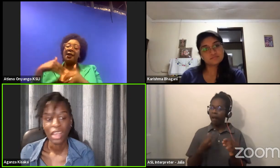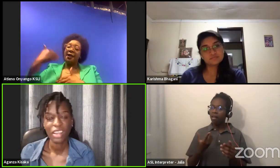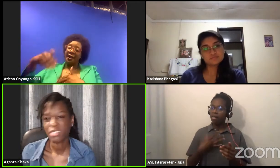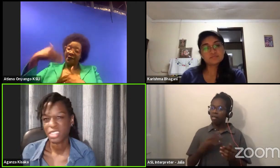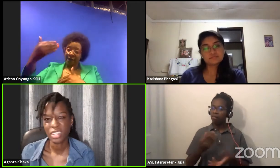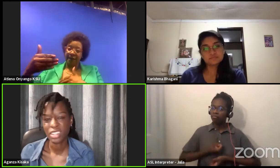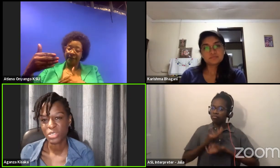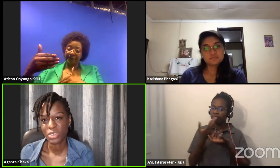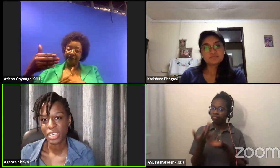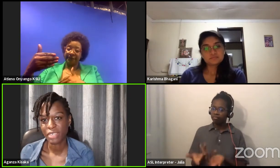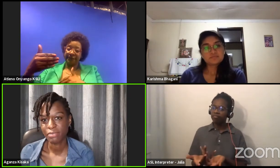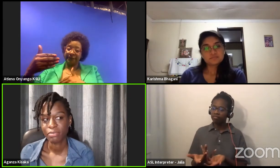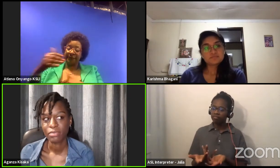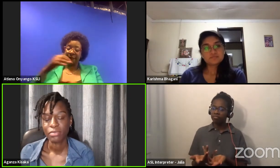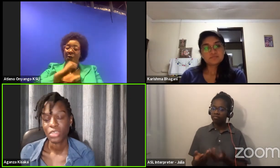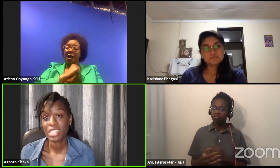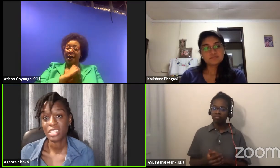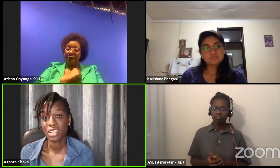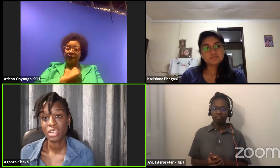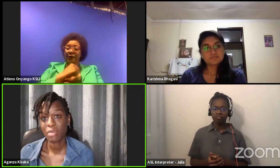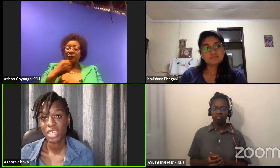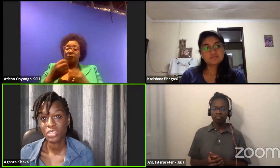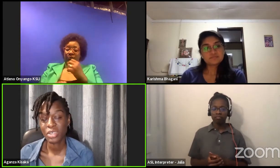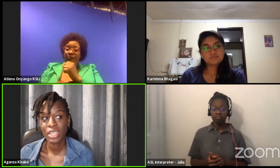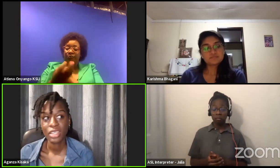I love to tell this story, not necessarily my story.